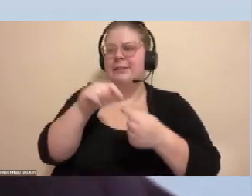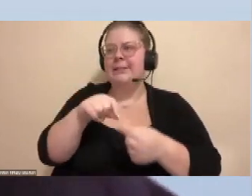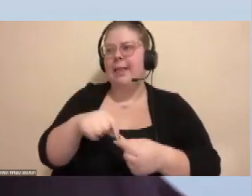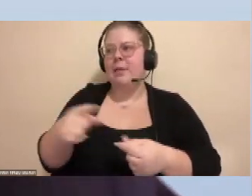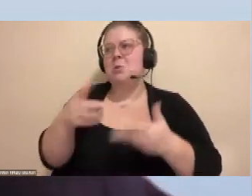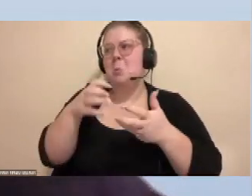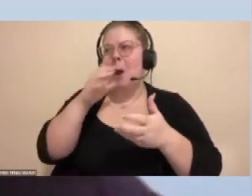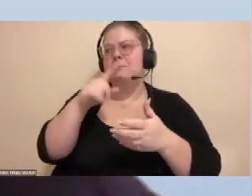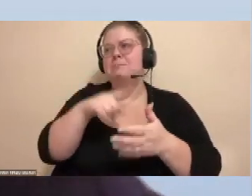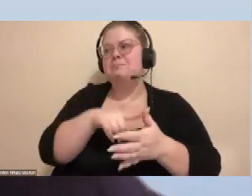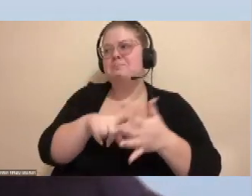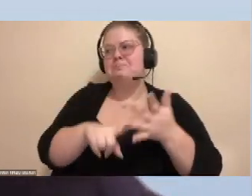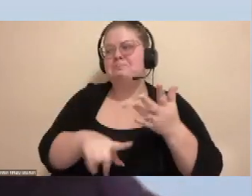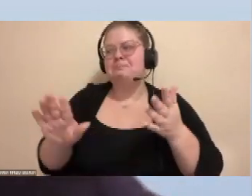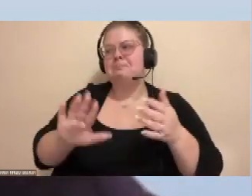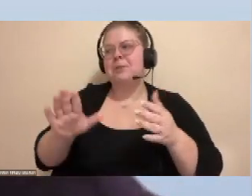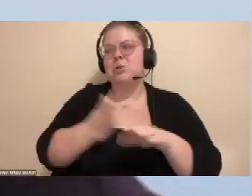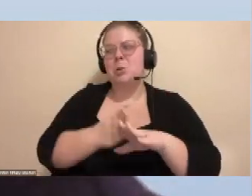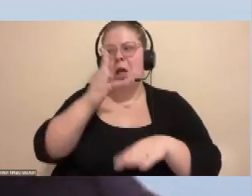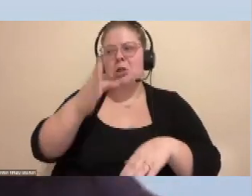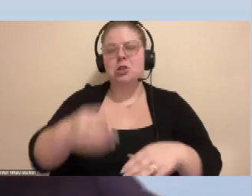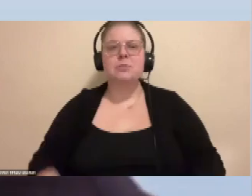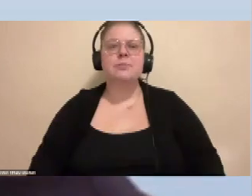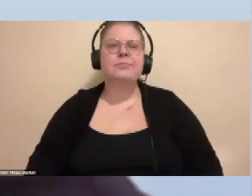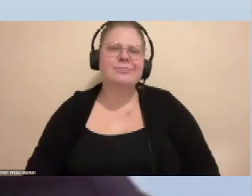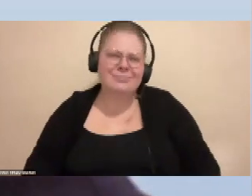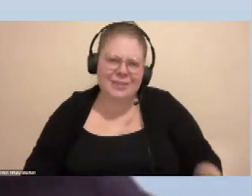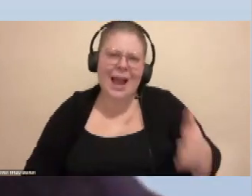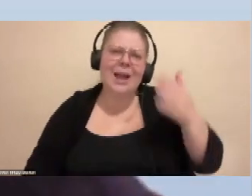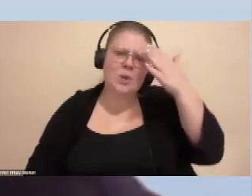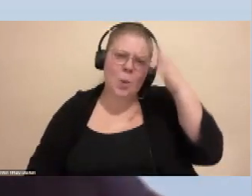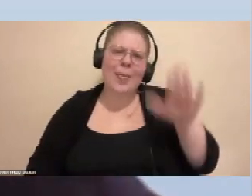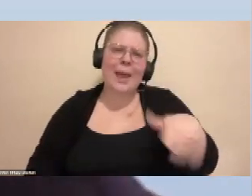Of course, I understand the concern with HIPPA sometimes as